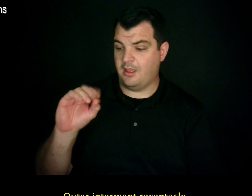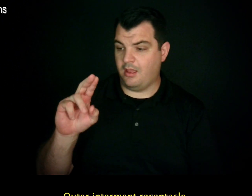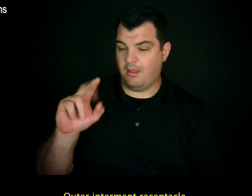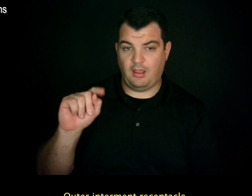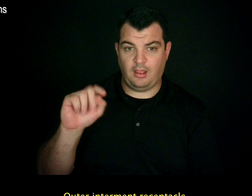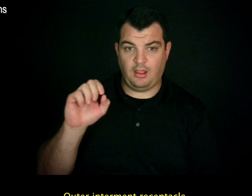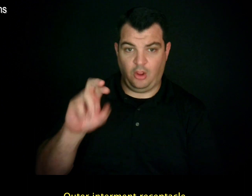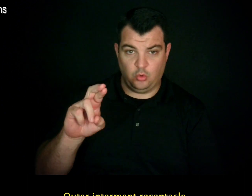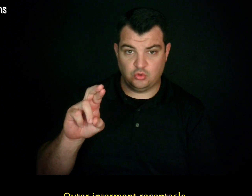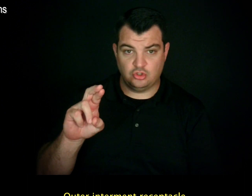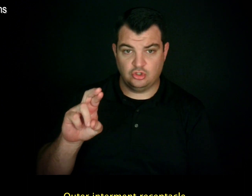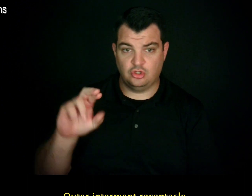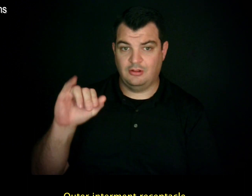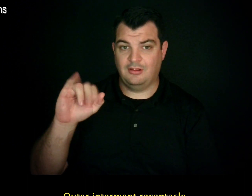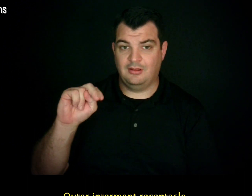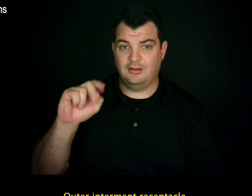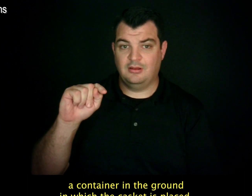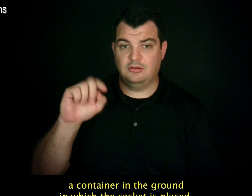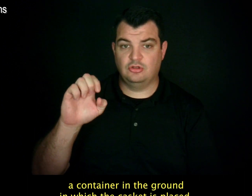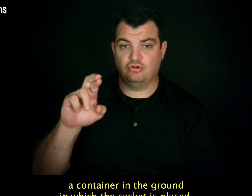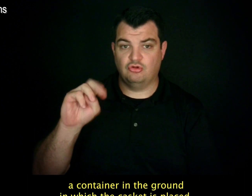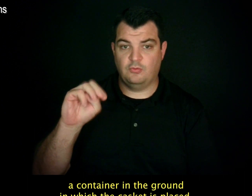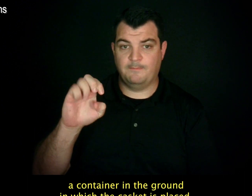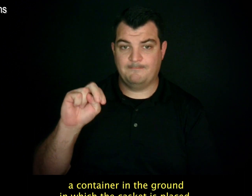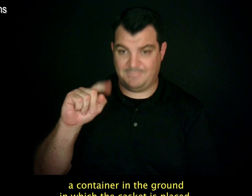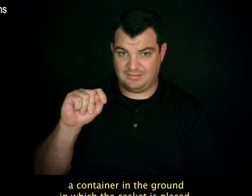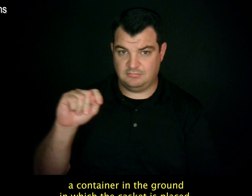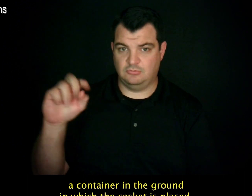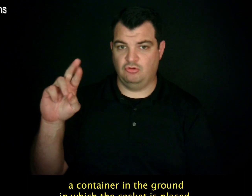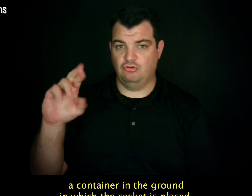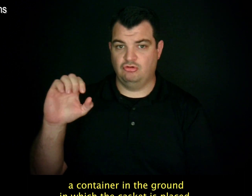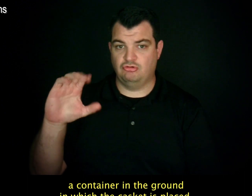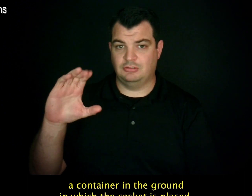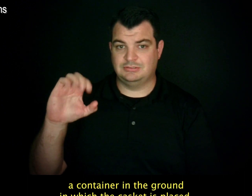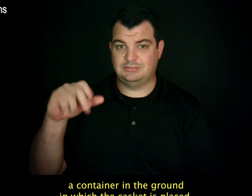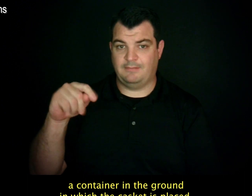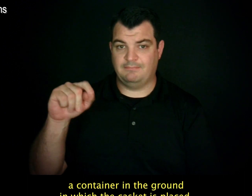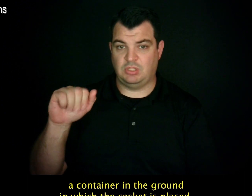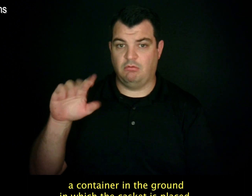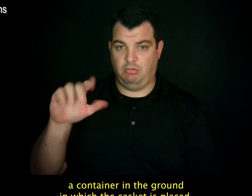Outer interment receptacle, a container in the ground in which the casket is placed.